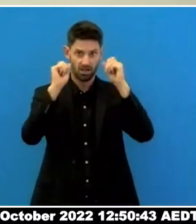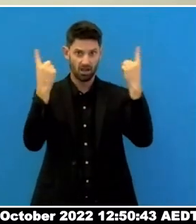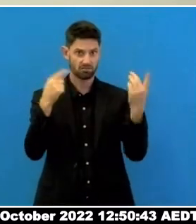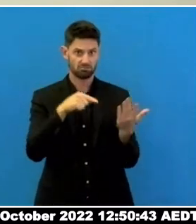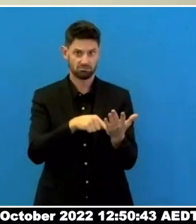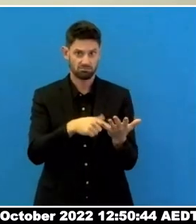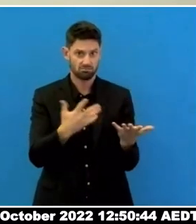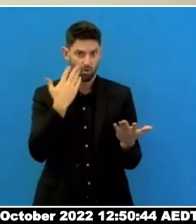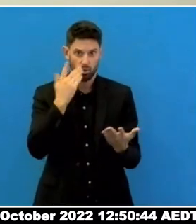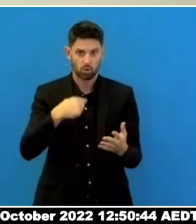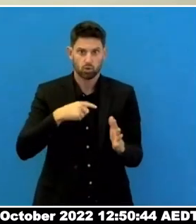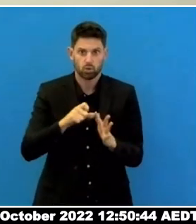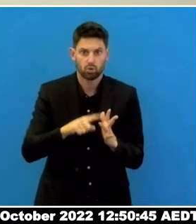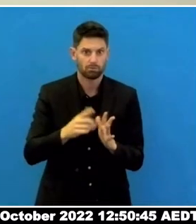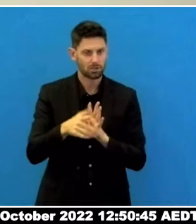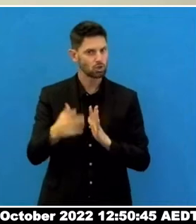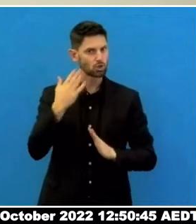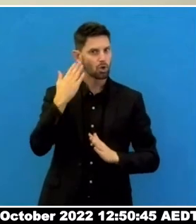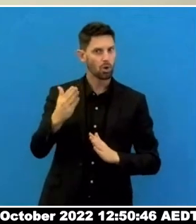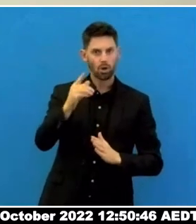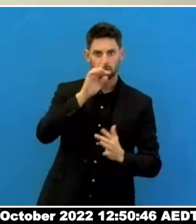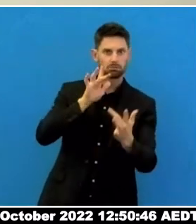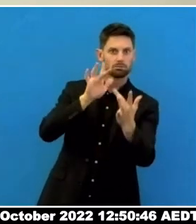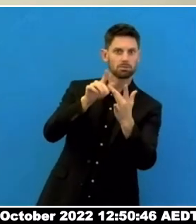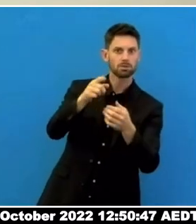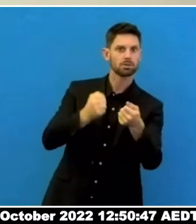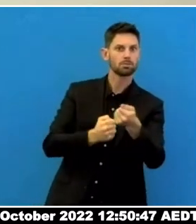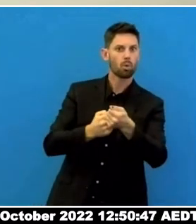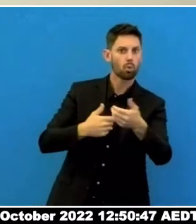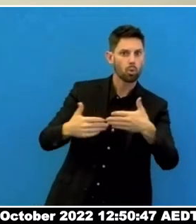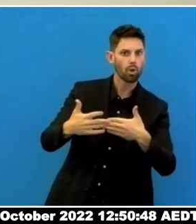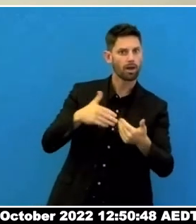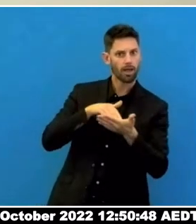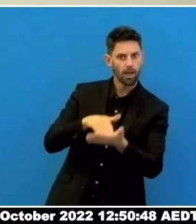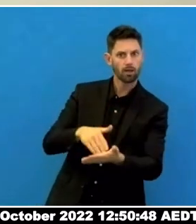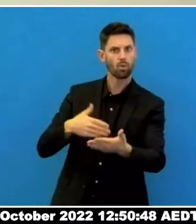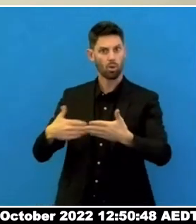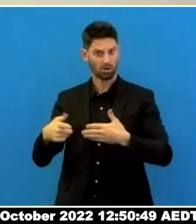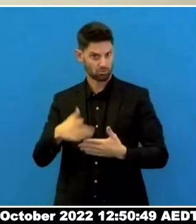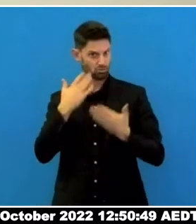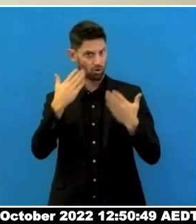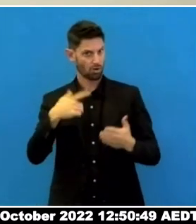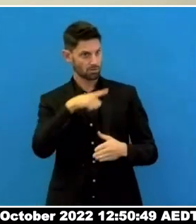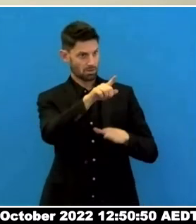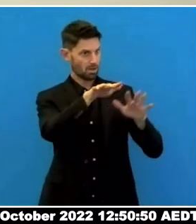of really appropriate services being involved. I think we have touched on the situation of asylum seekers